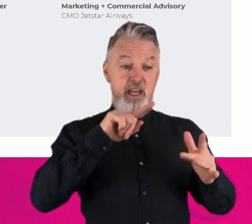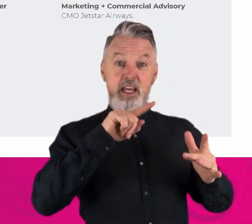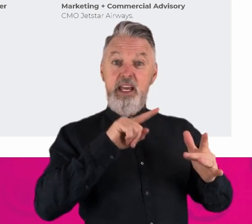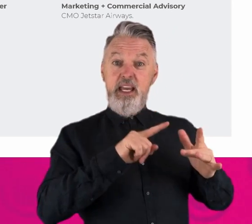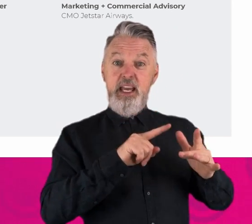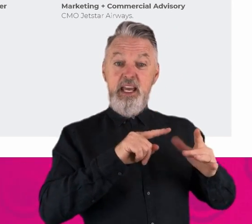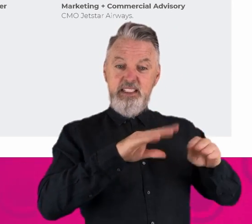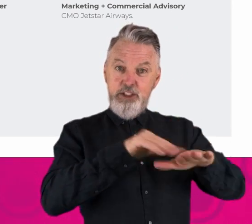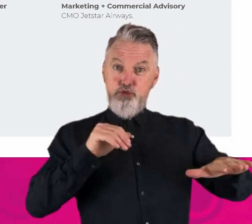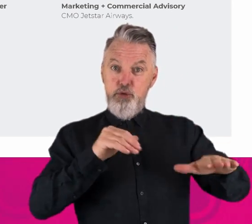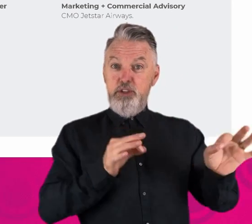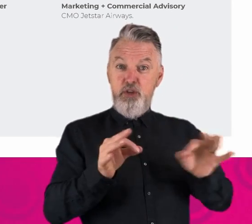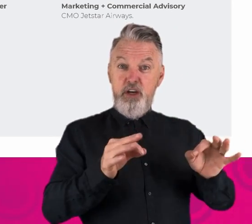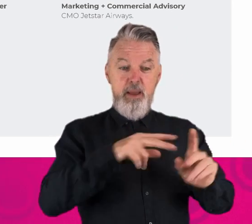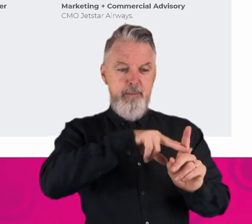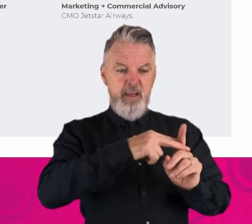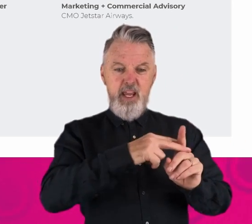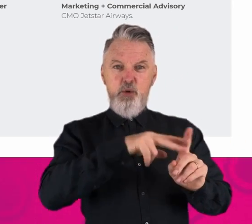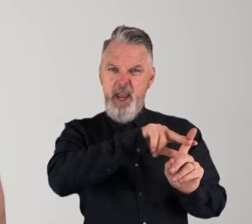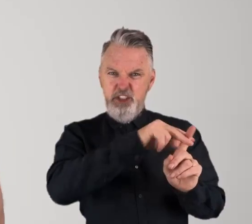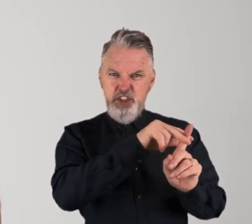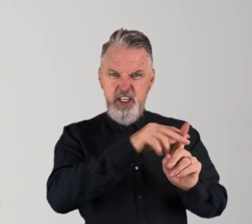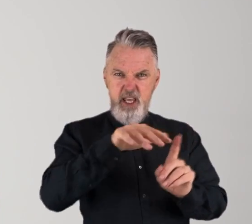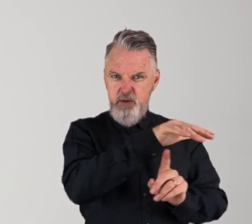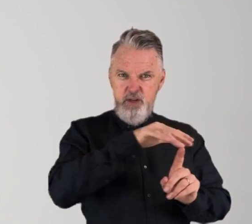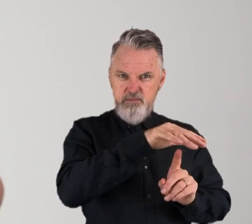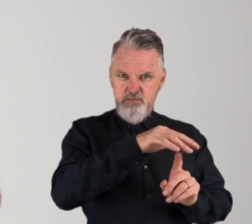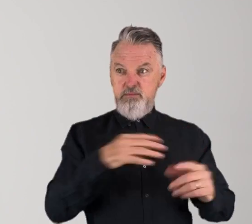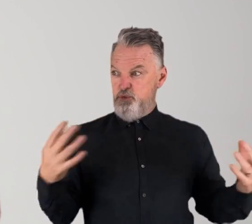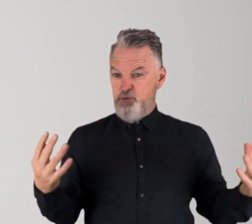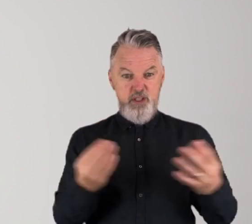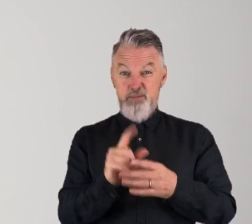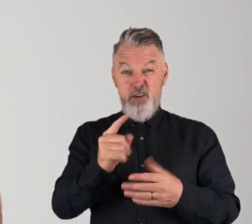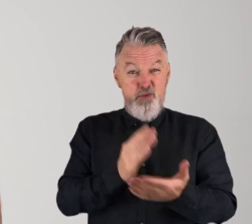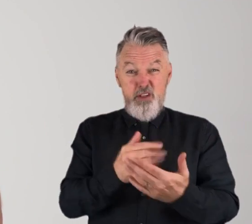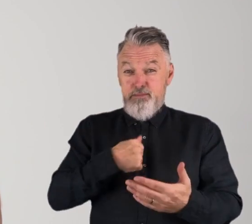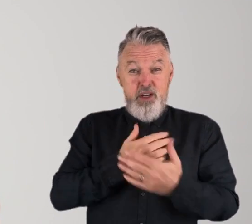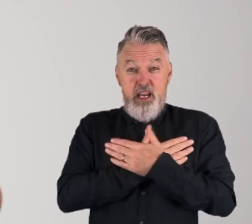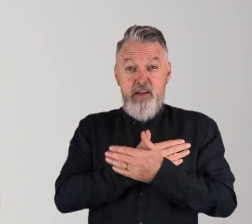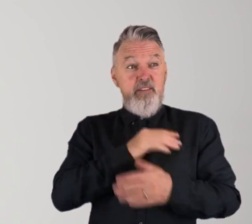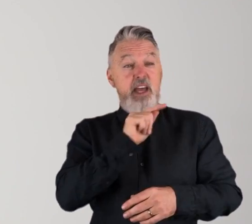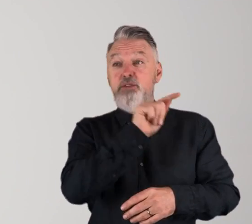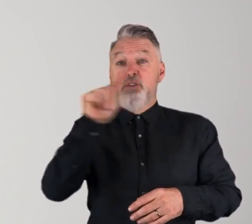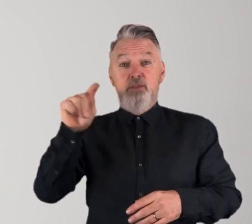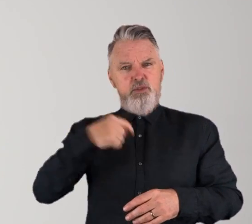so I bring experience in hardware and product development. But really, I just love getting outdoors! So I want to be using my skills